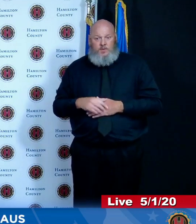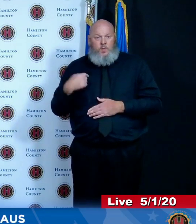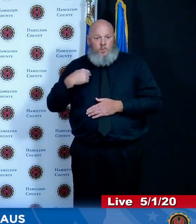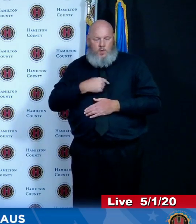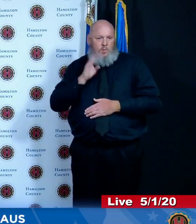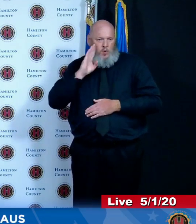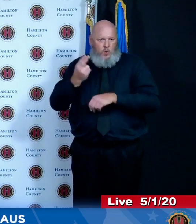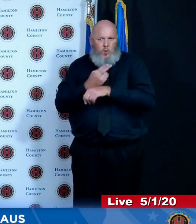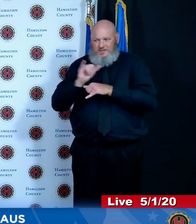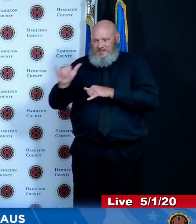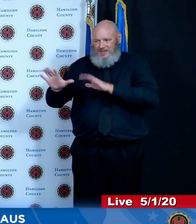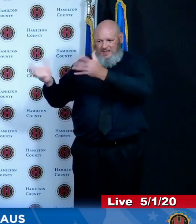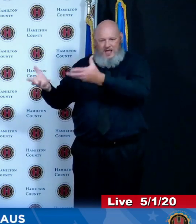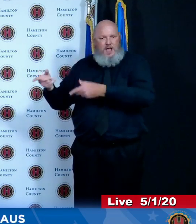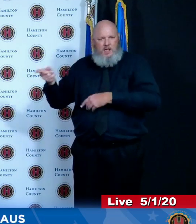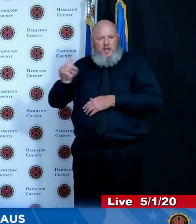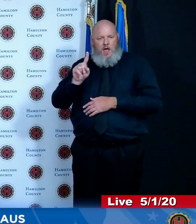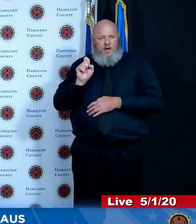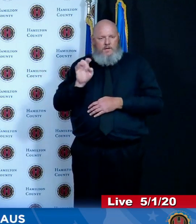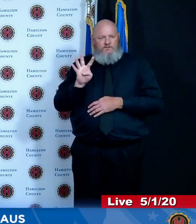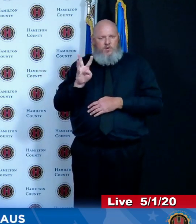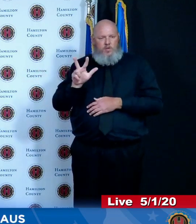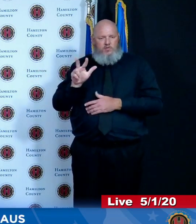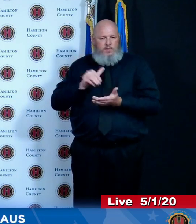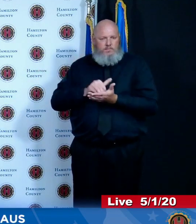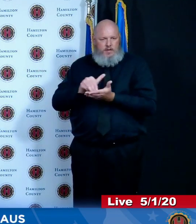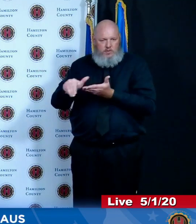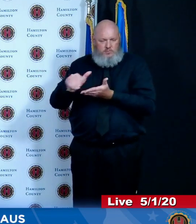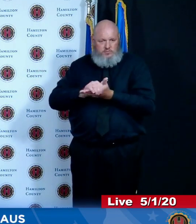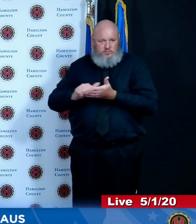one one staff as they continue to take calls we're now ramping up our